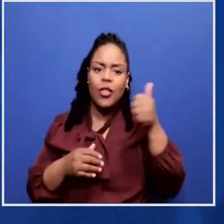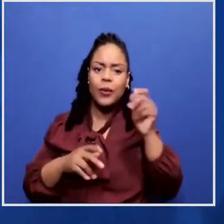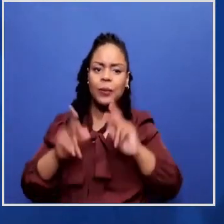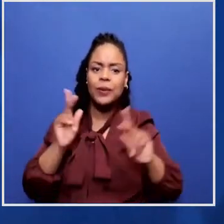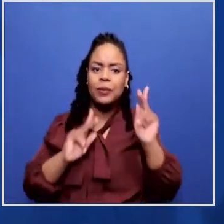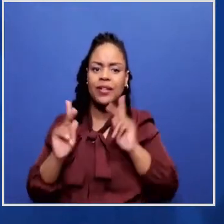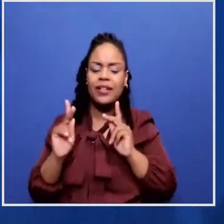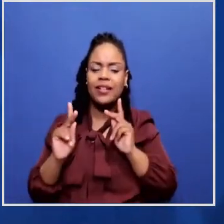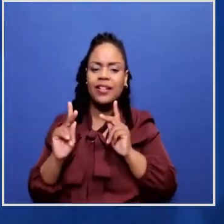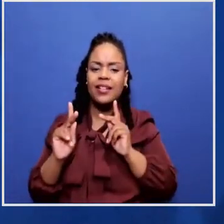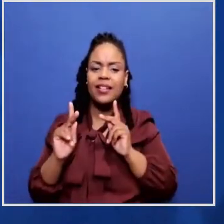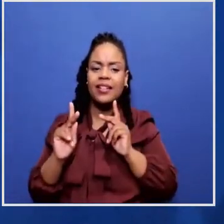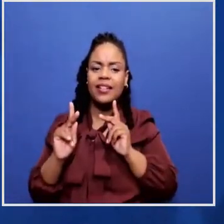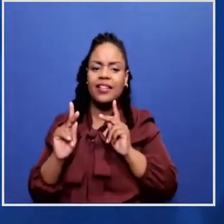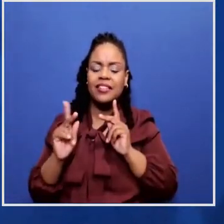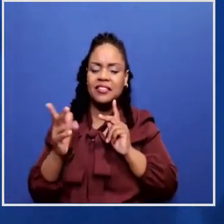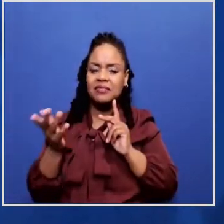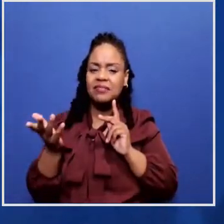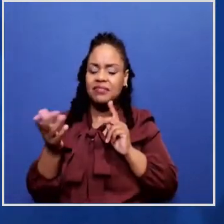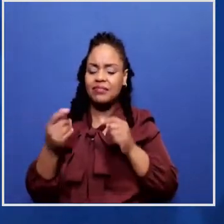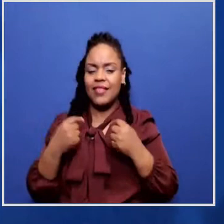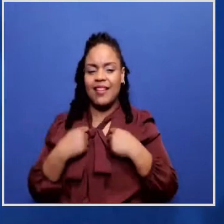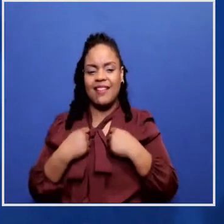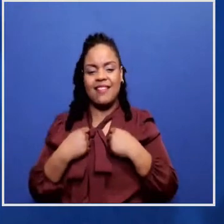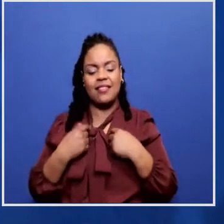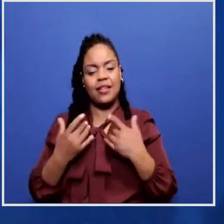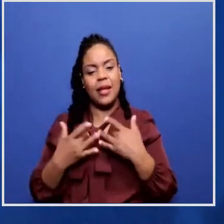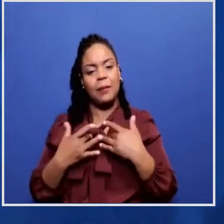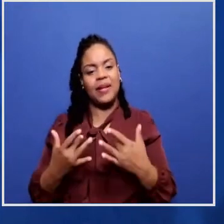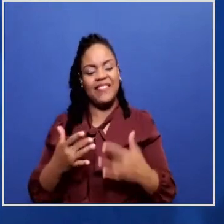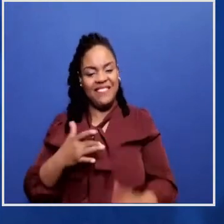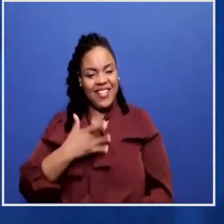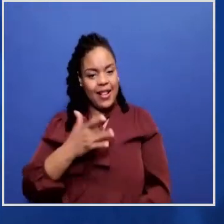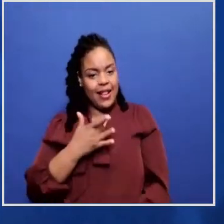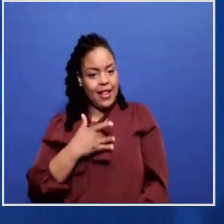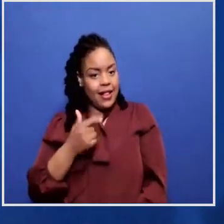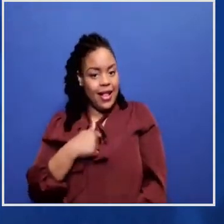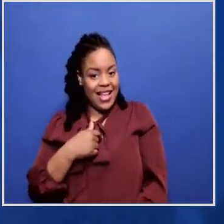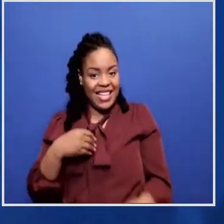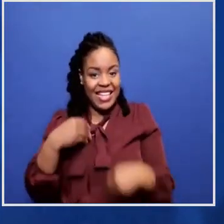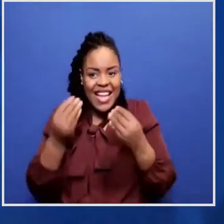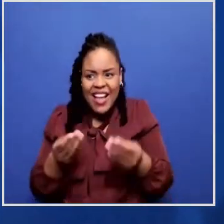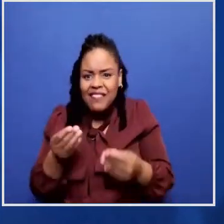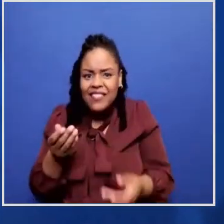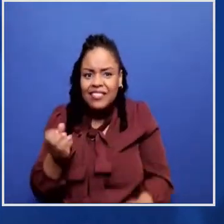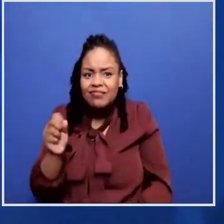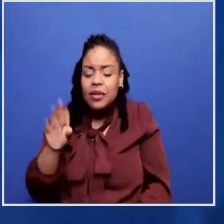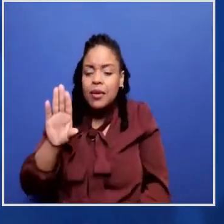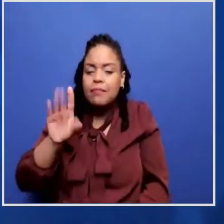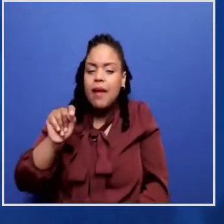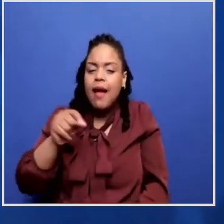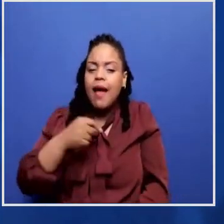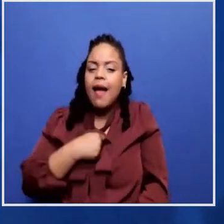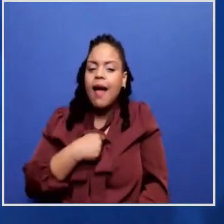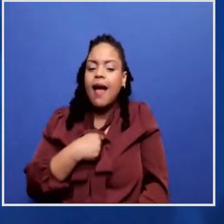OTHERS, I ALWAYS FEEL THAT I